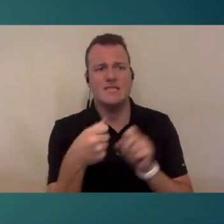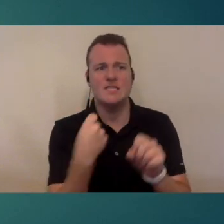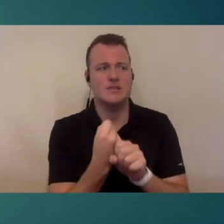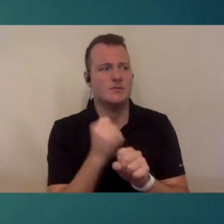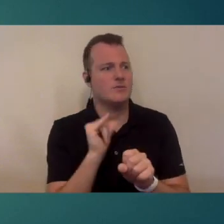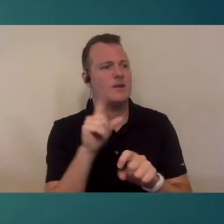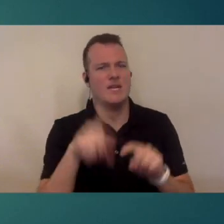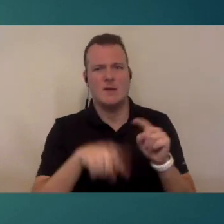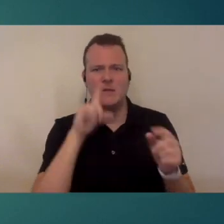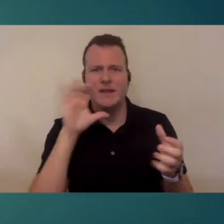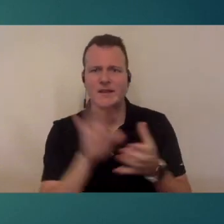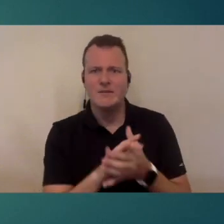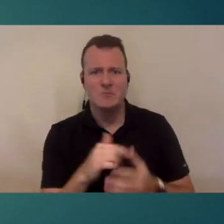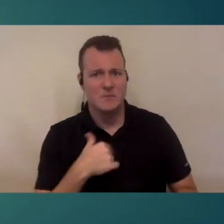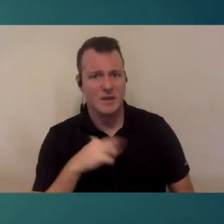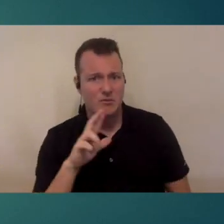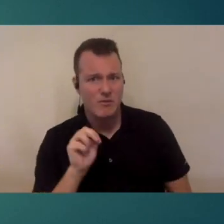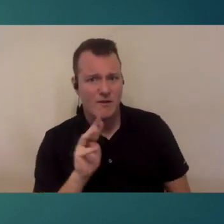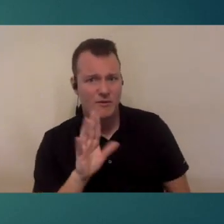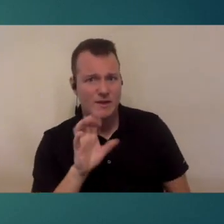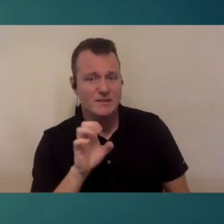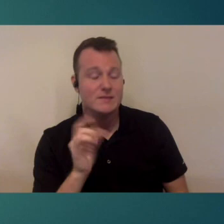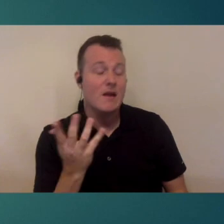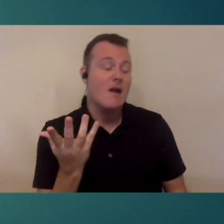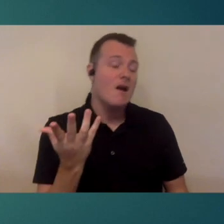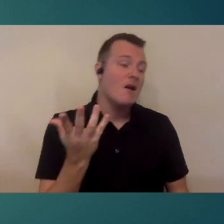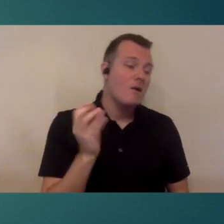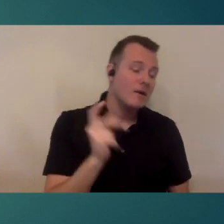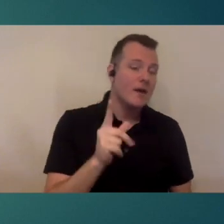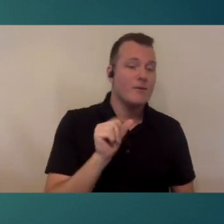Oh wow, I can't believe she put me as a reference. Well we worked together for